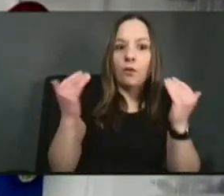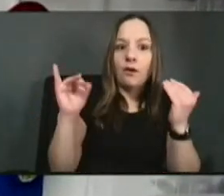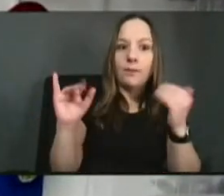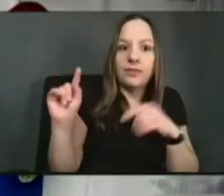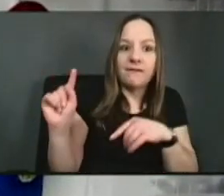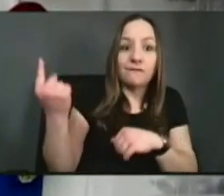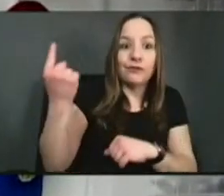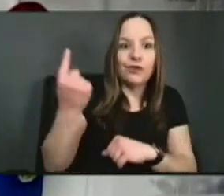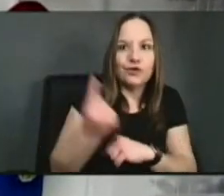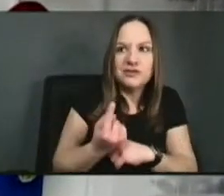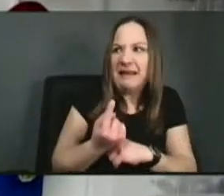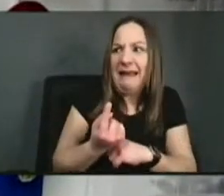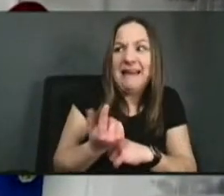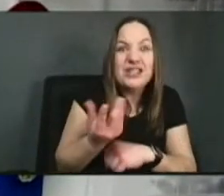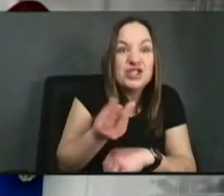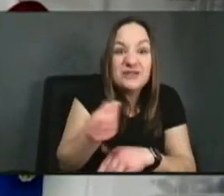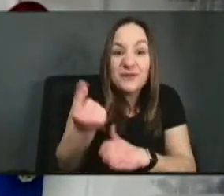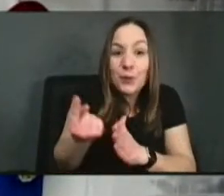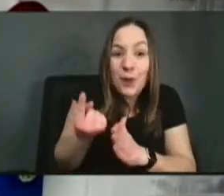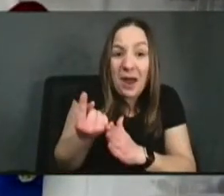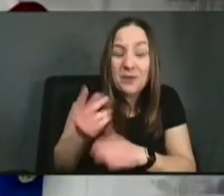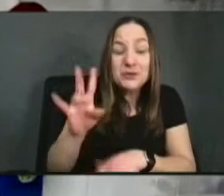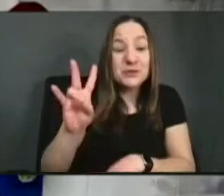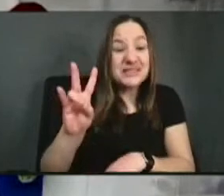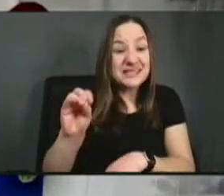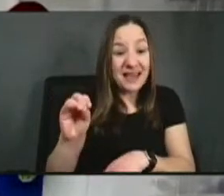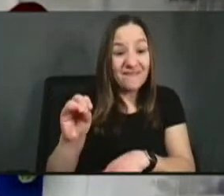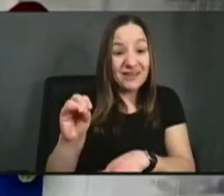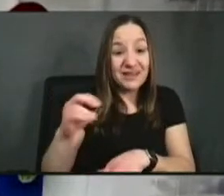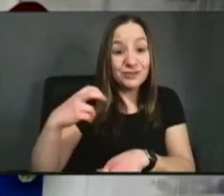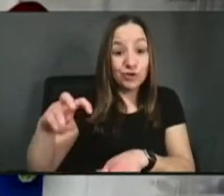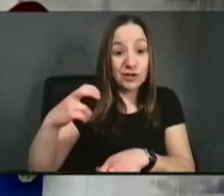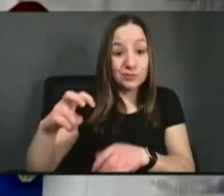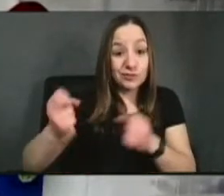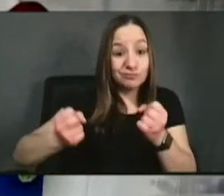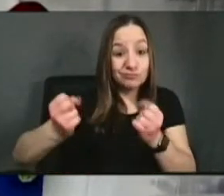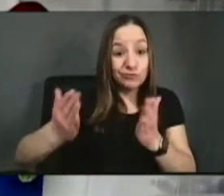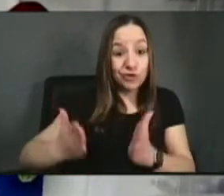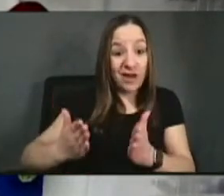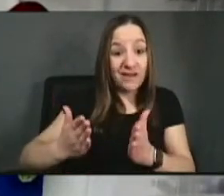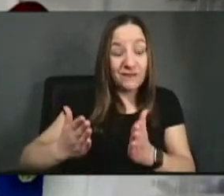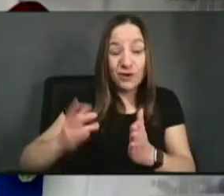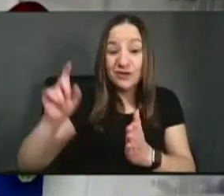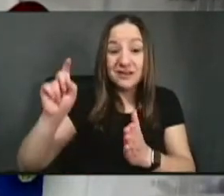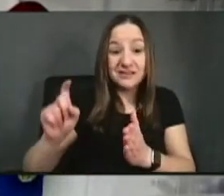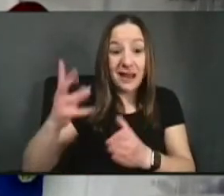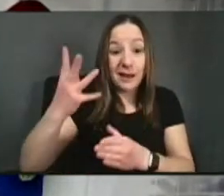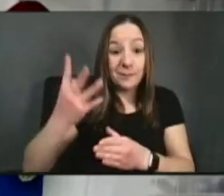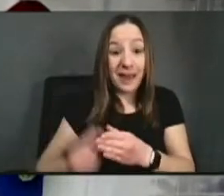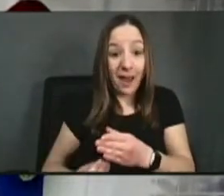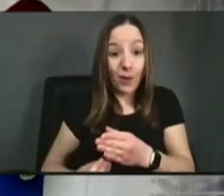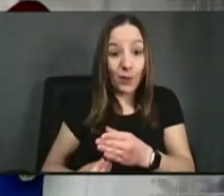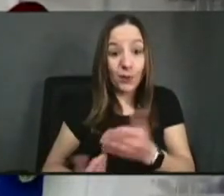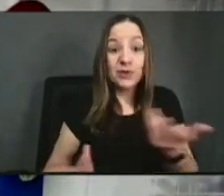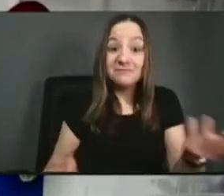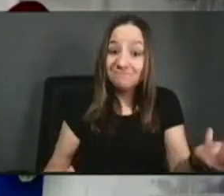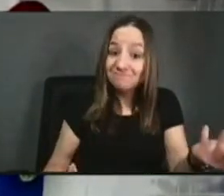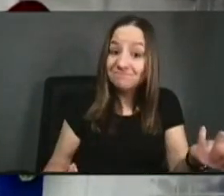inundated in that first day in a matter of hours. With 70